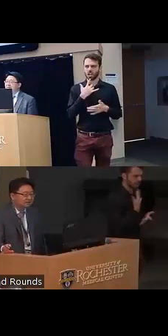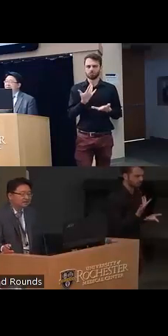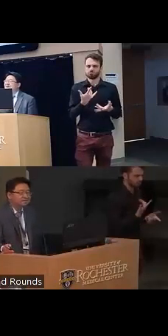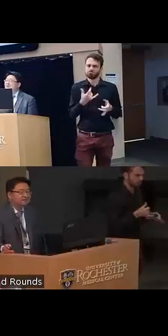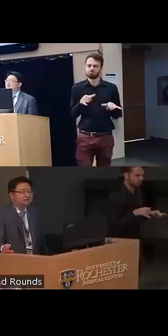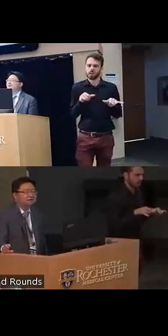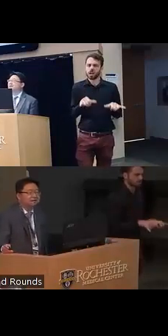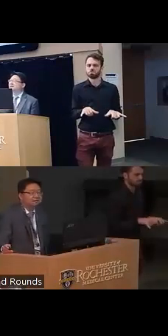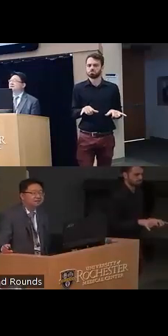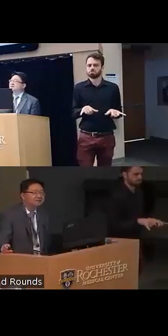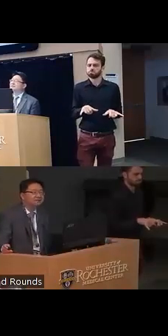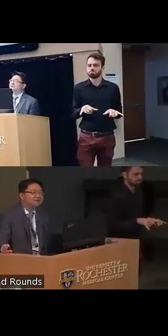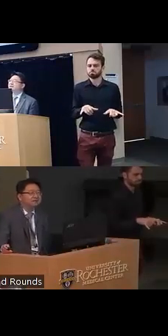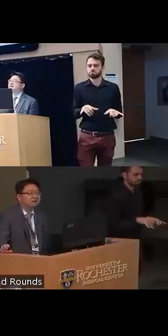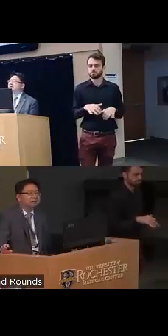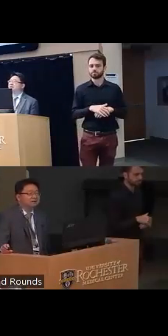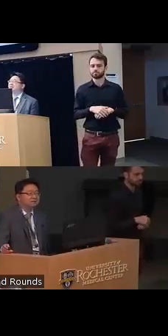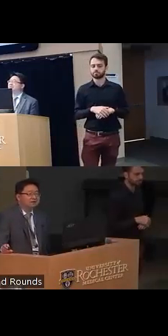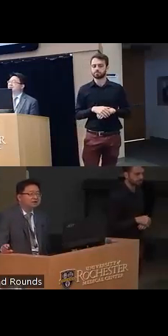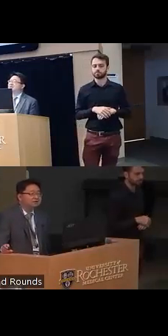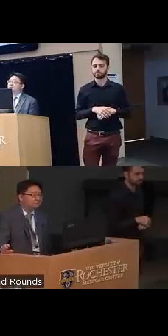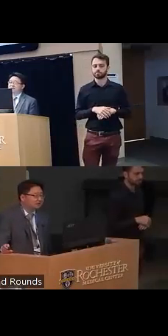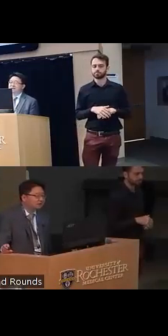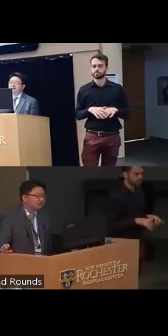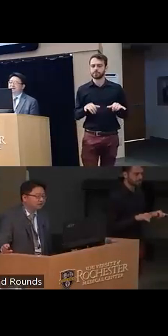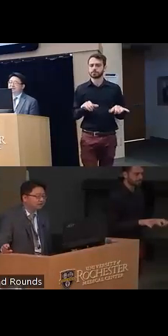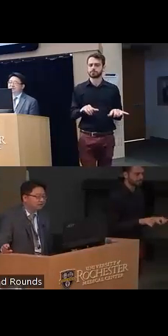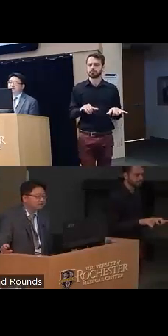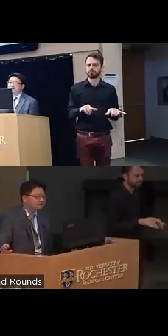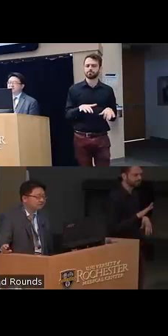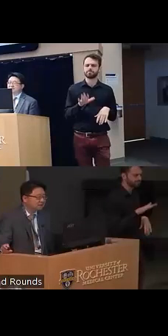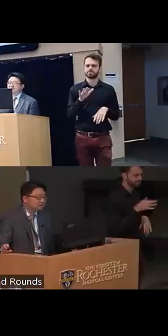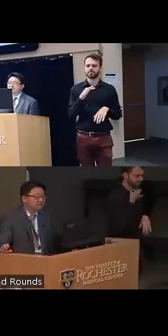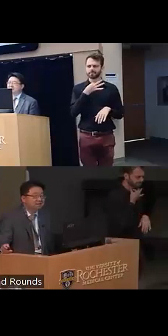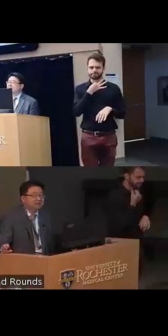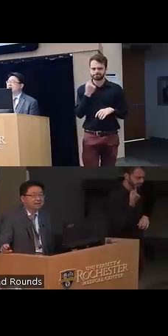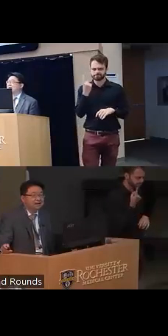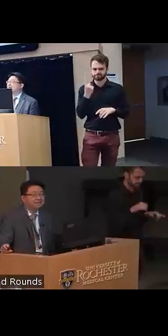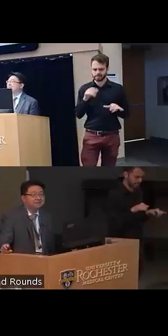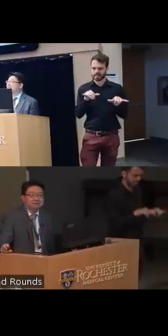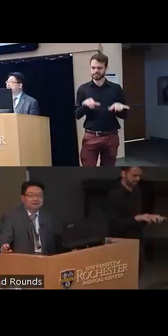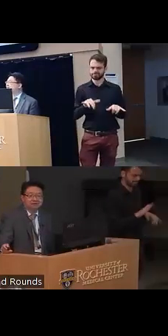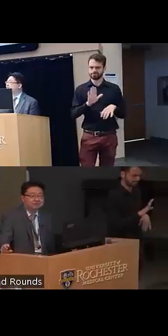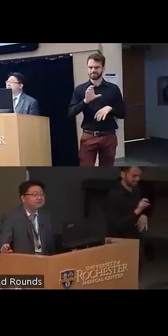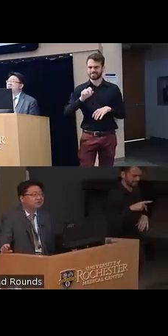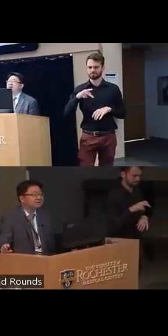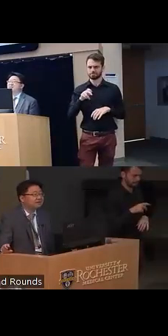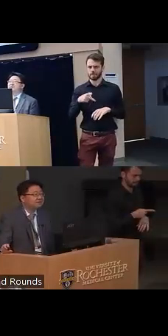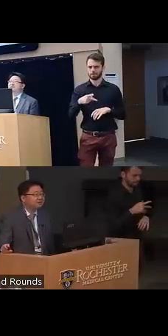and that's a that's a really uh unique story unique story that happened in Universal Rochester